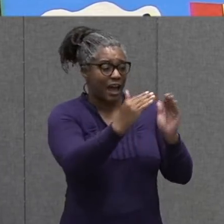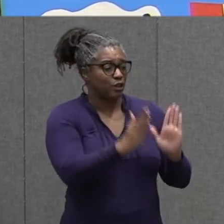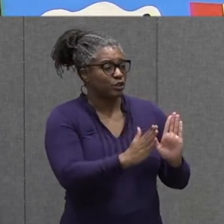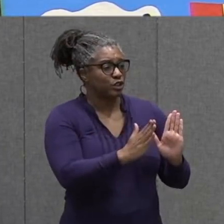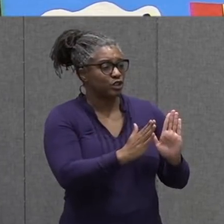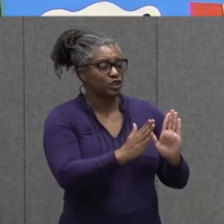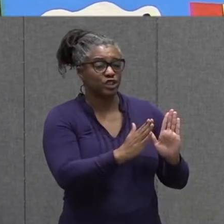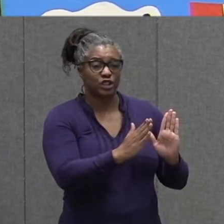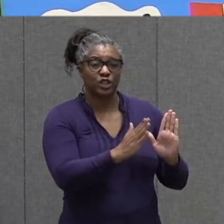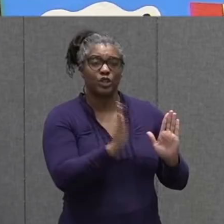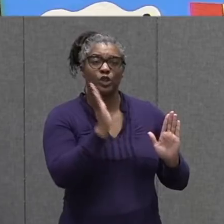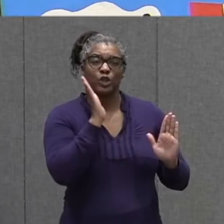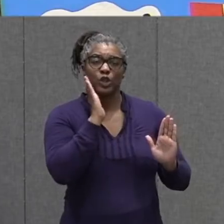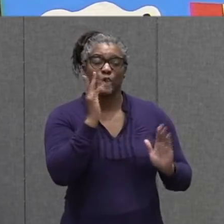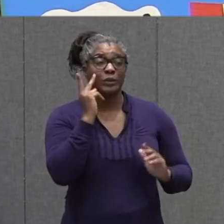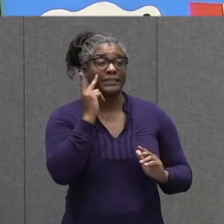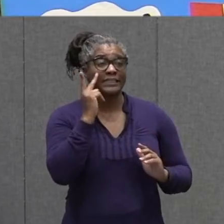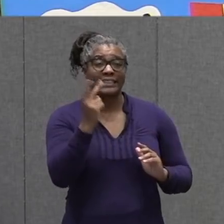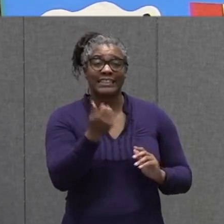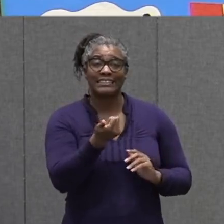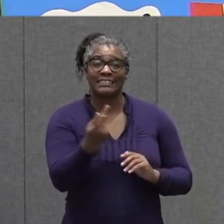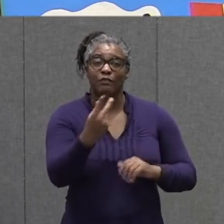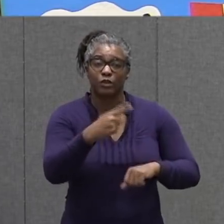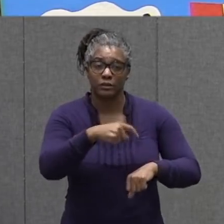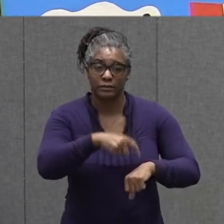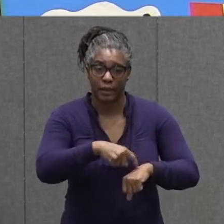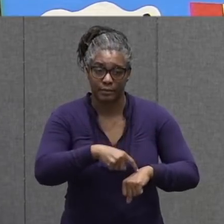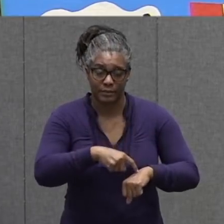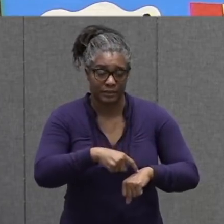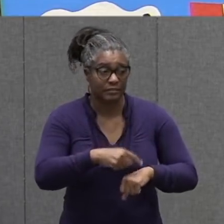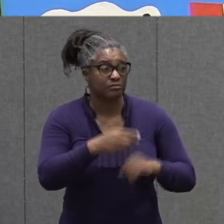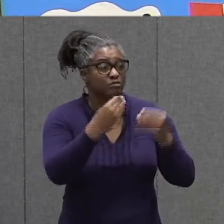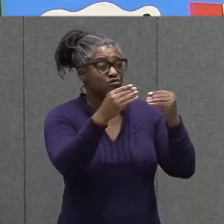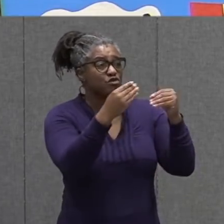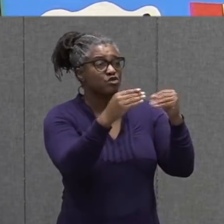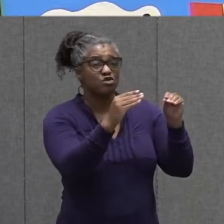Well, let's say that you're walking and you see a house